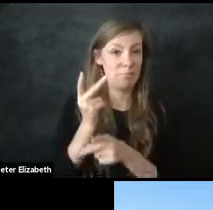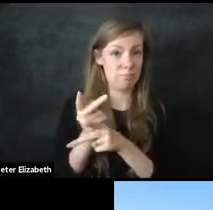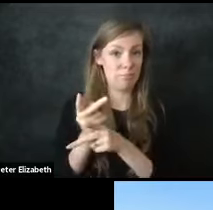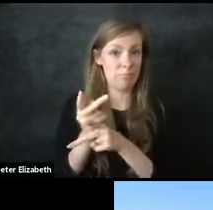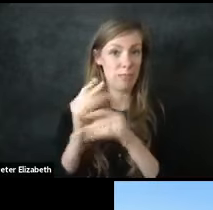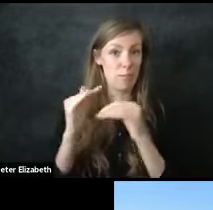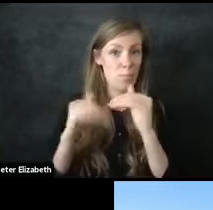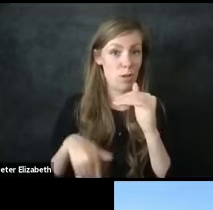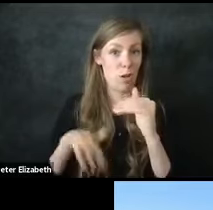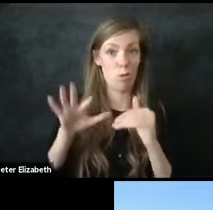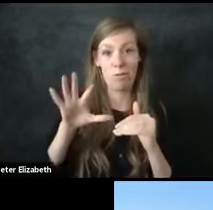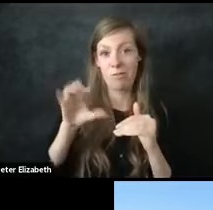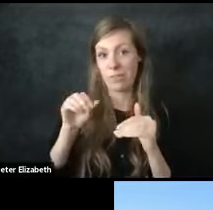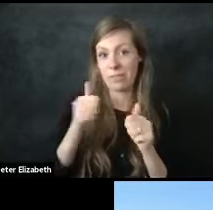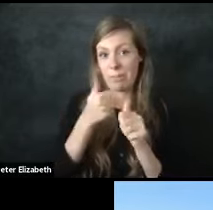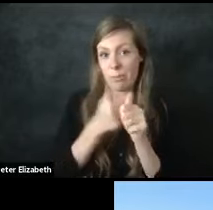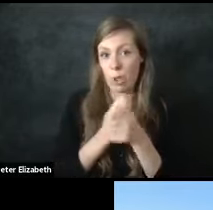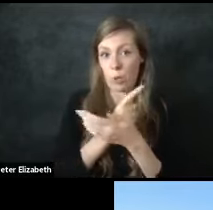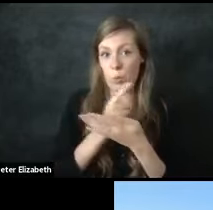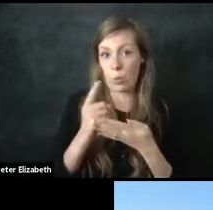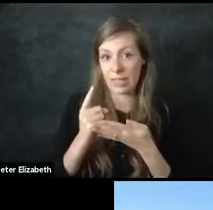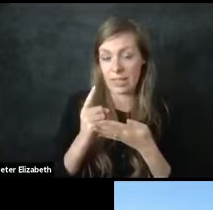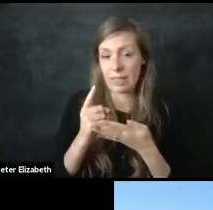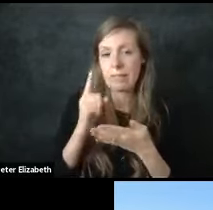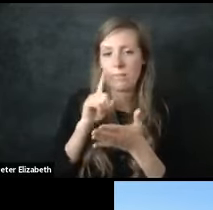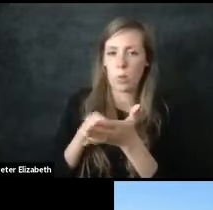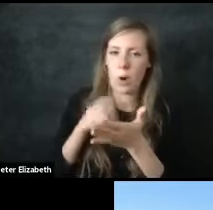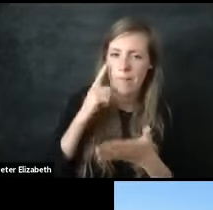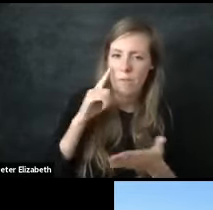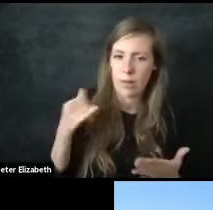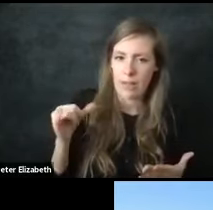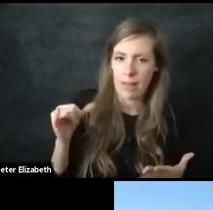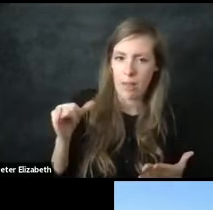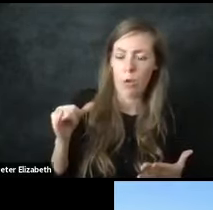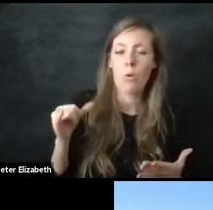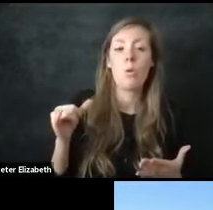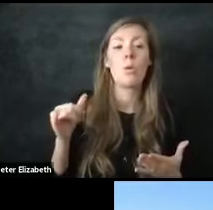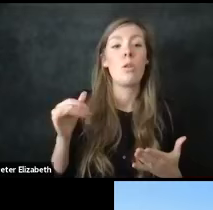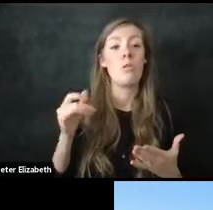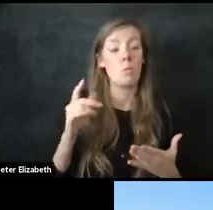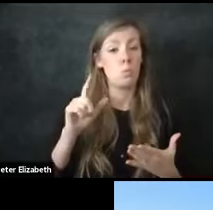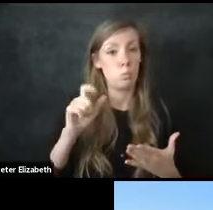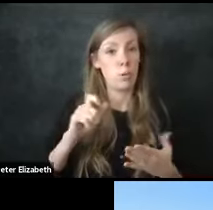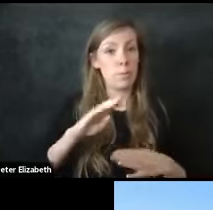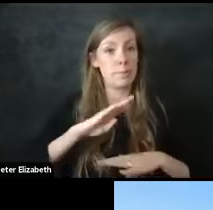50 per week, which is required for the yellow tiers. We would meet one of the three benchmarks